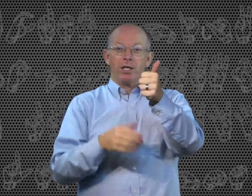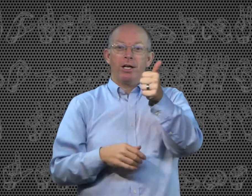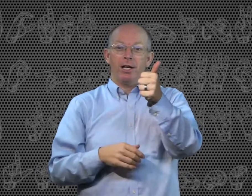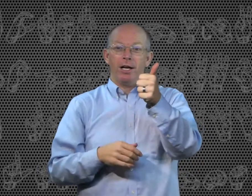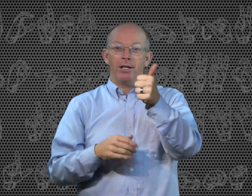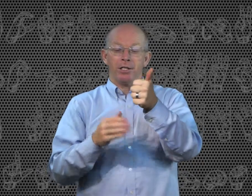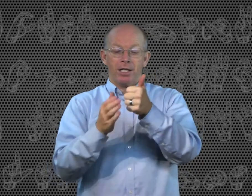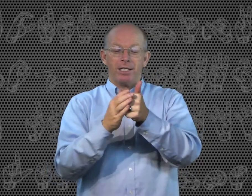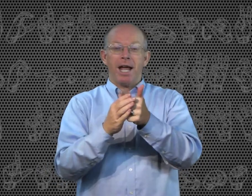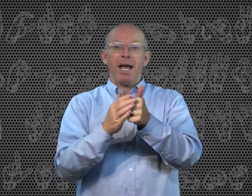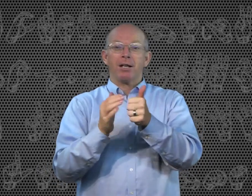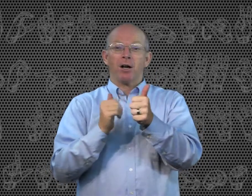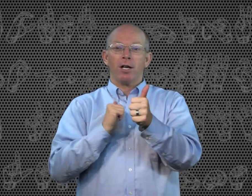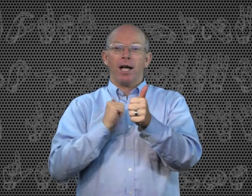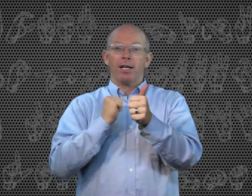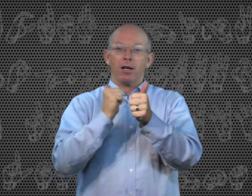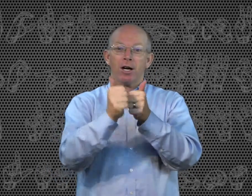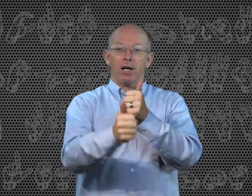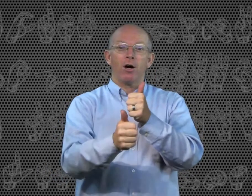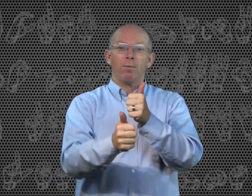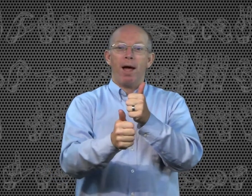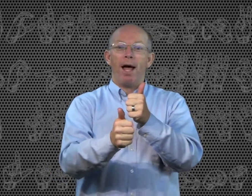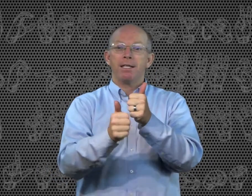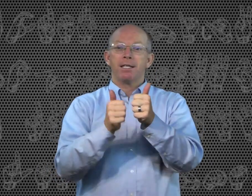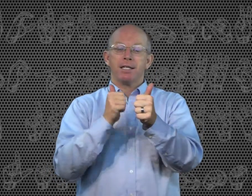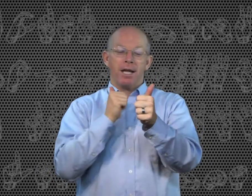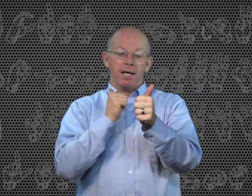Here's the standard and you are going to go PAST the standard.